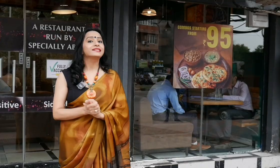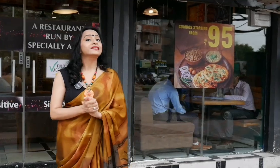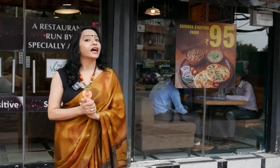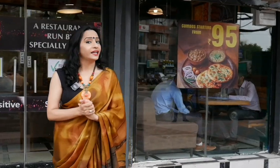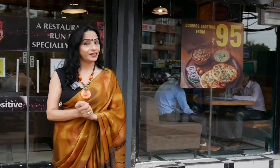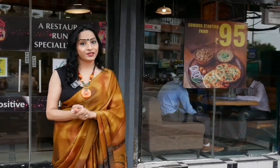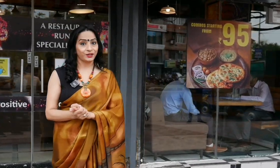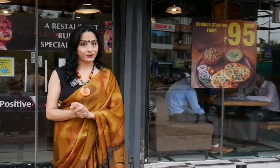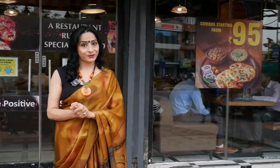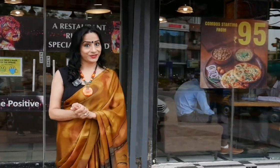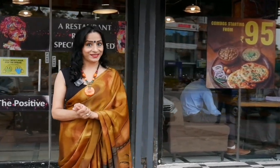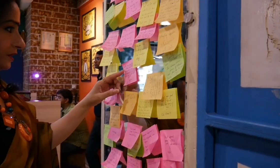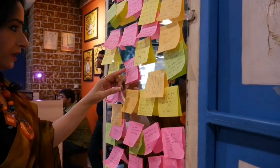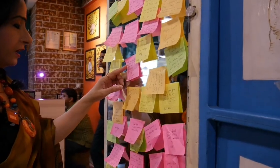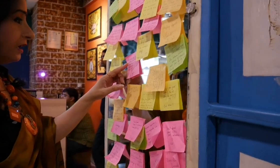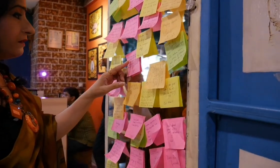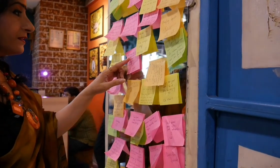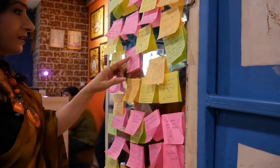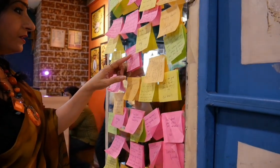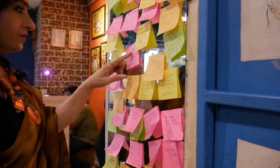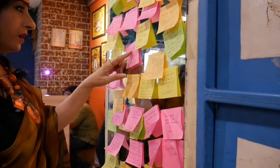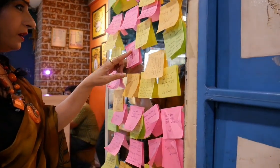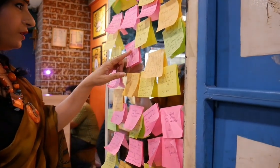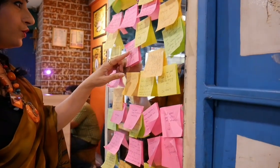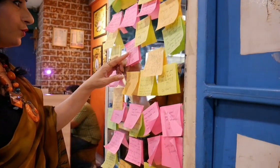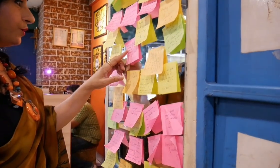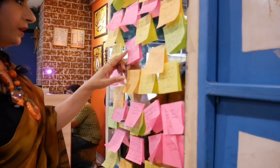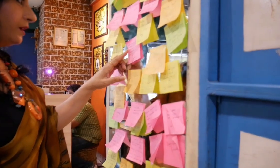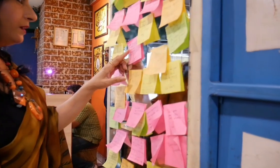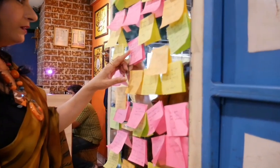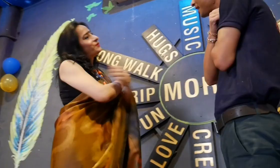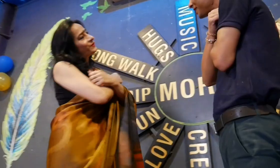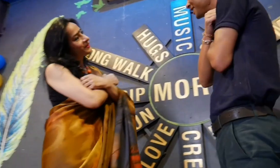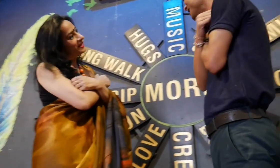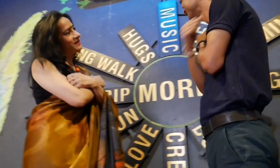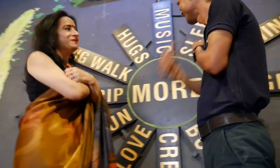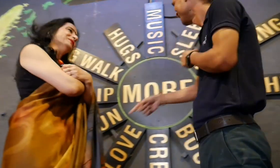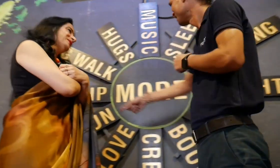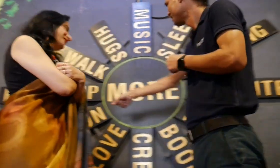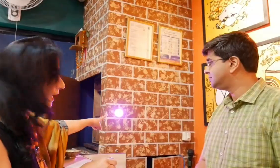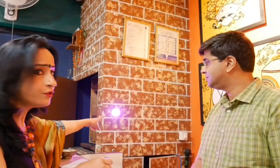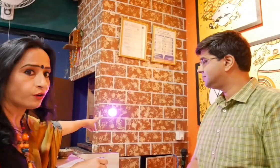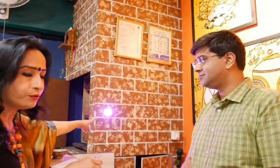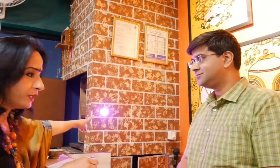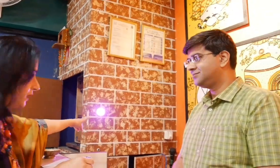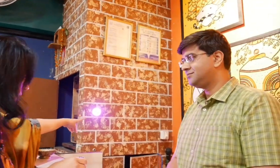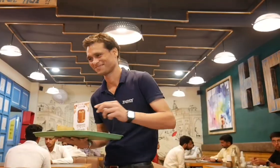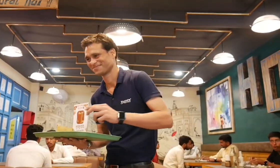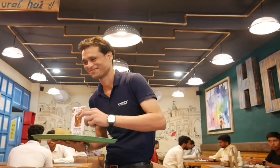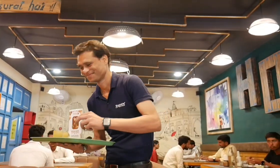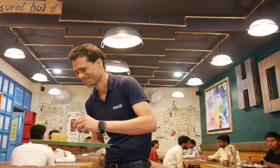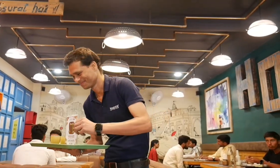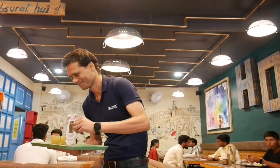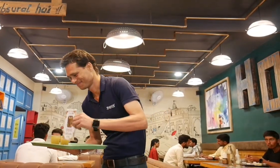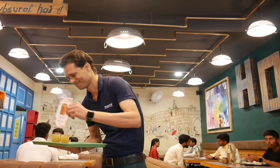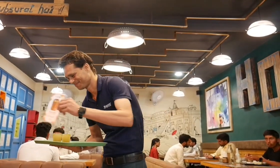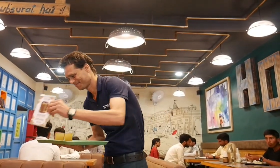Silent heroes the voices are probably noisy love the light has turned on their smiling face